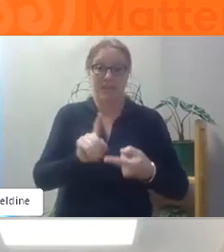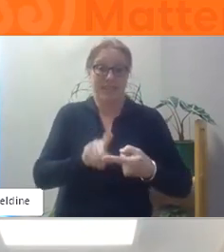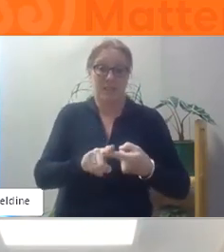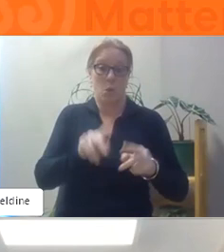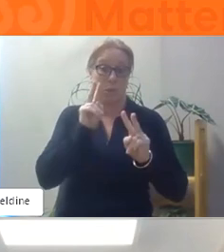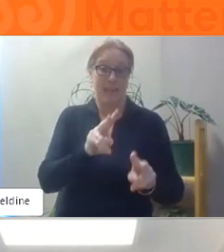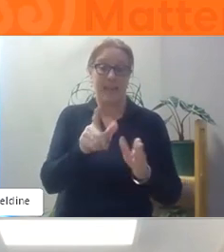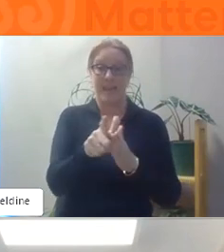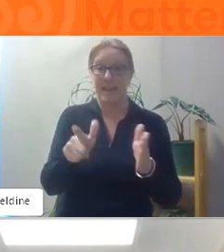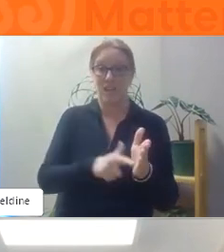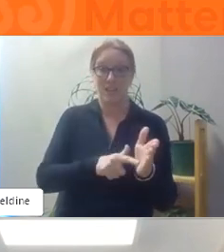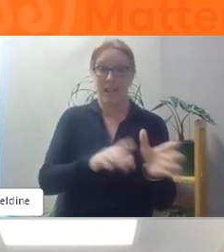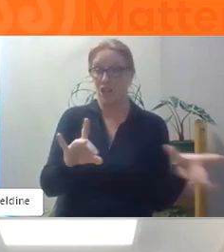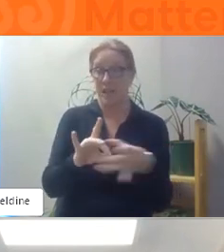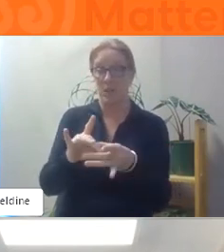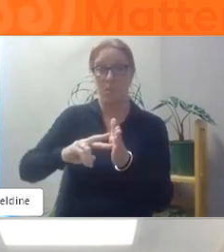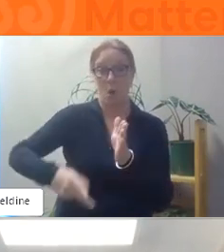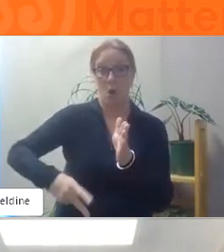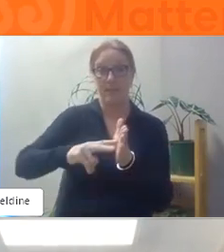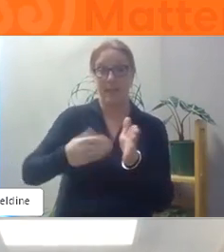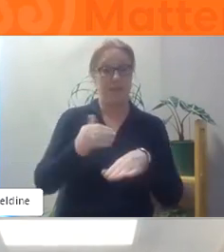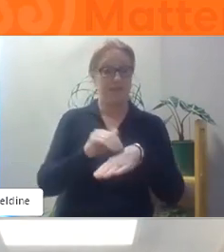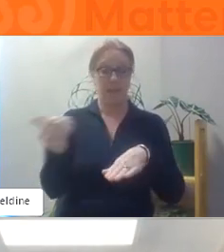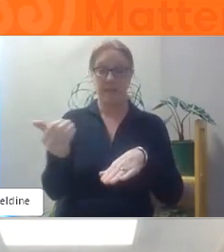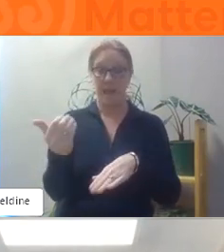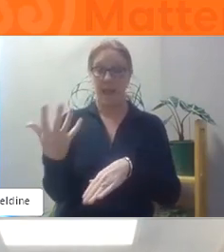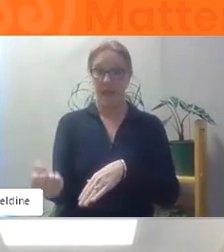to policy and the effect that that has had on the ground. So we've